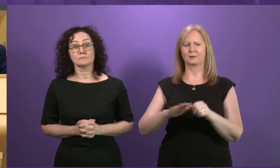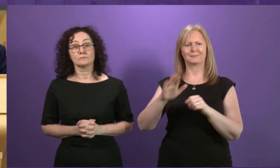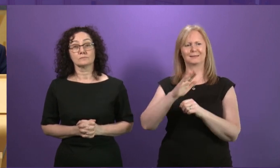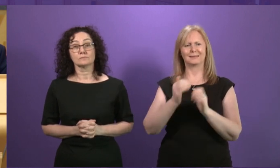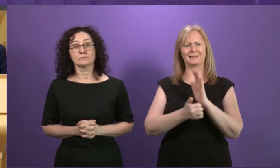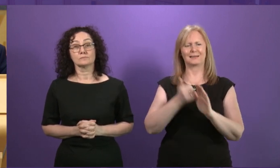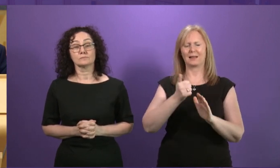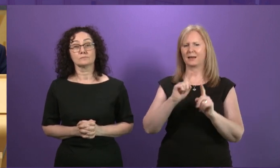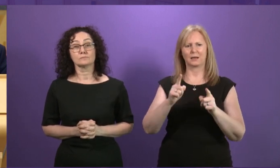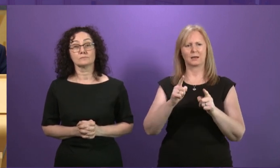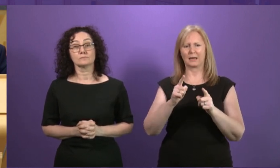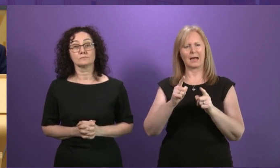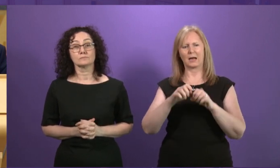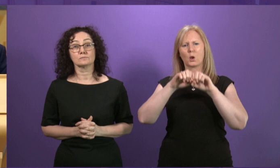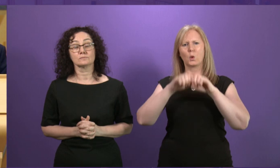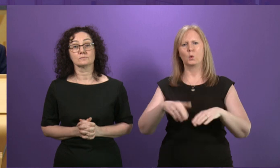to lose apprentices. From the representation I have had from constituents, I am not convinced